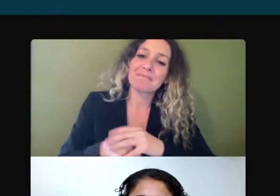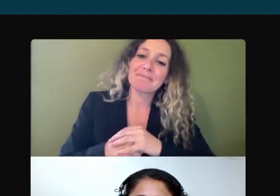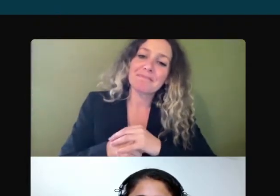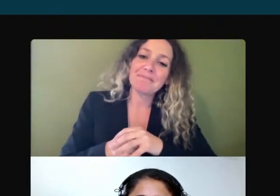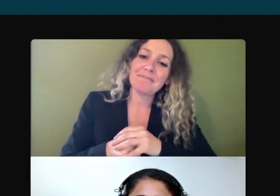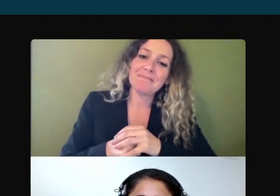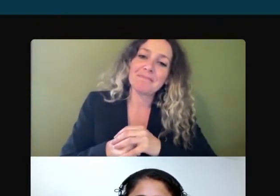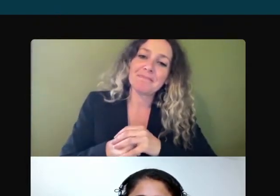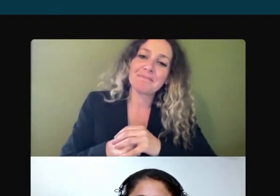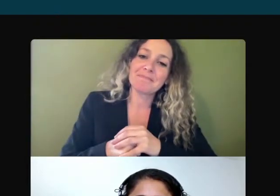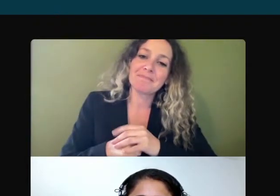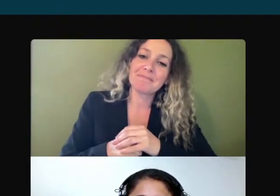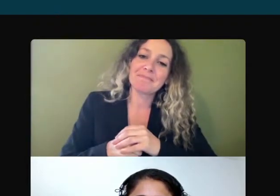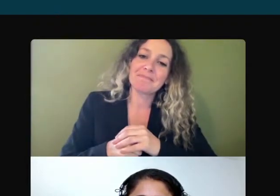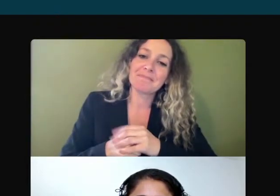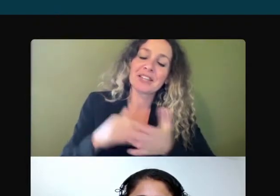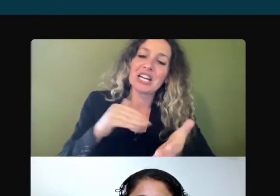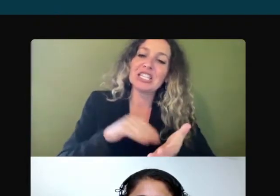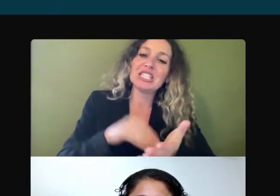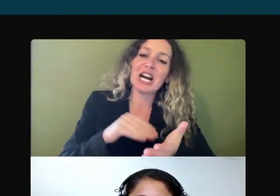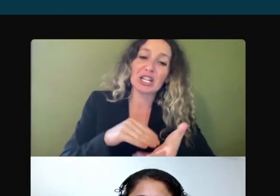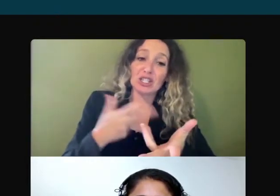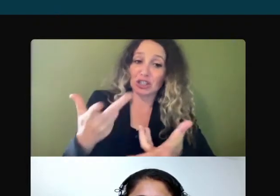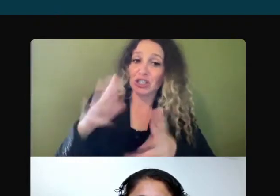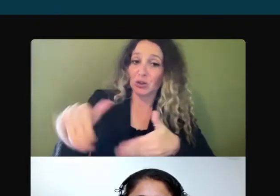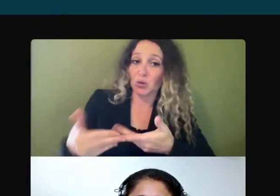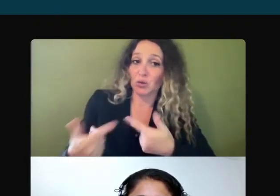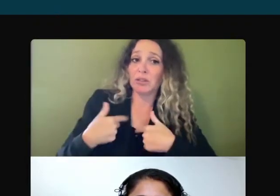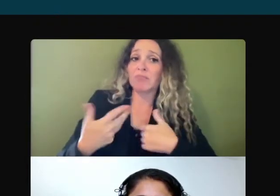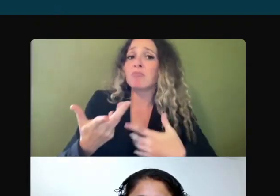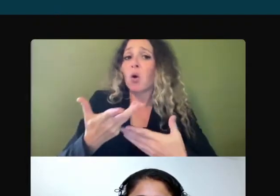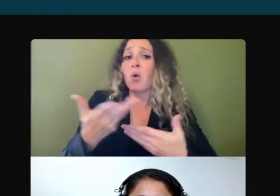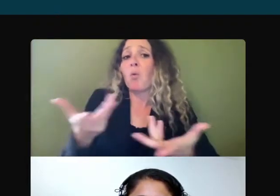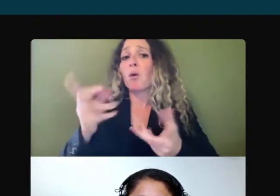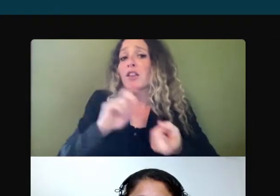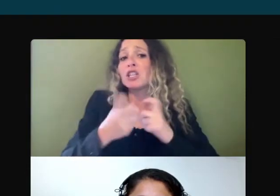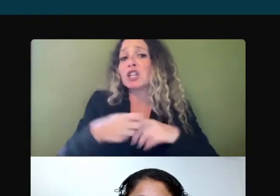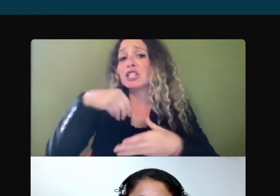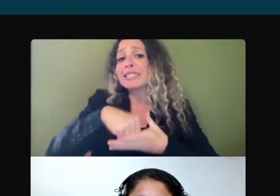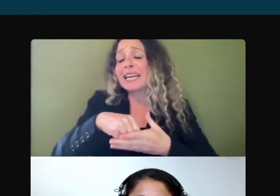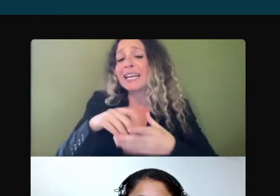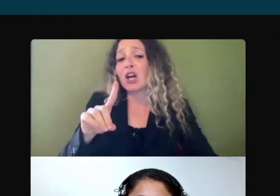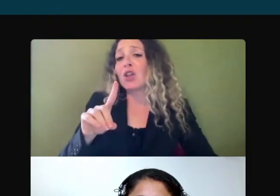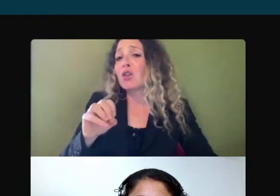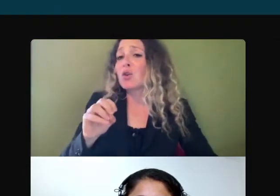introduced us to, and consider the changes in those domains and how that affects the experience